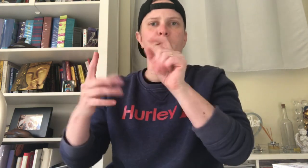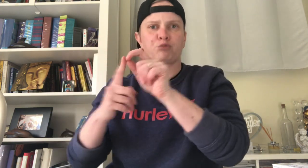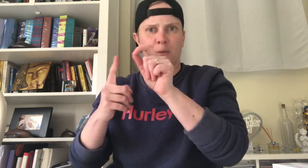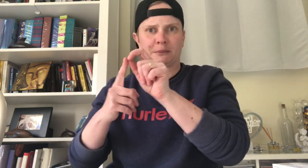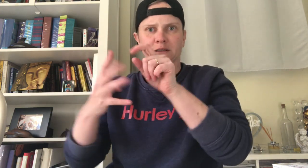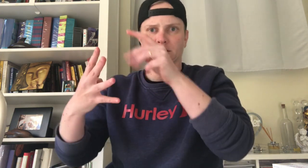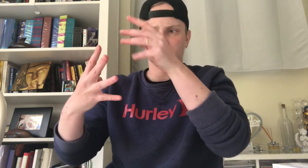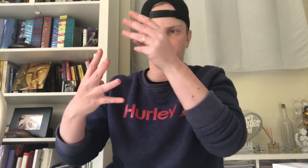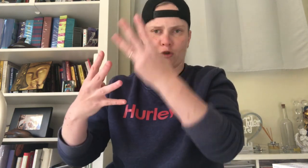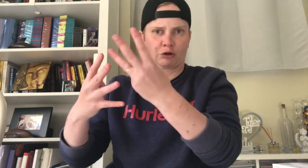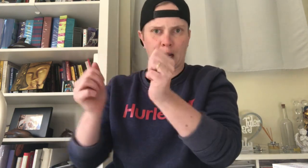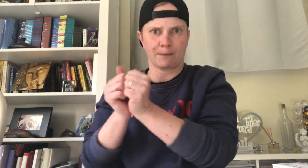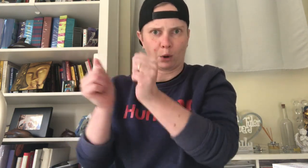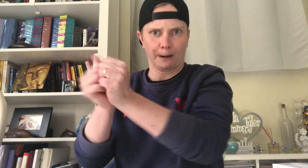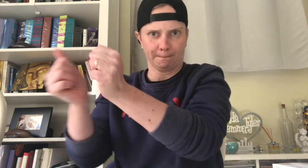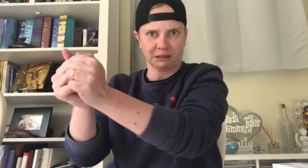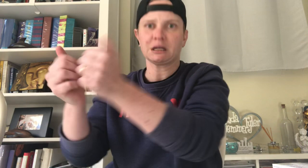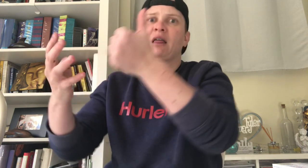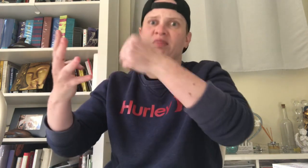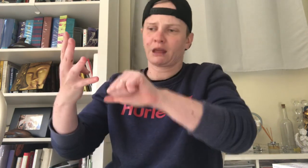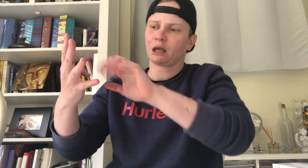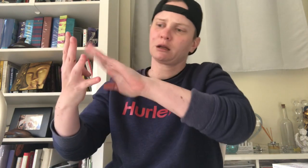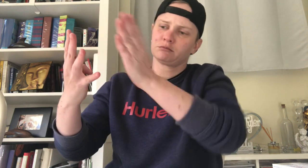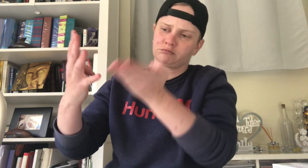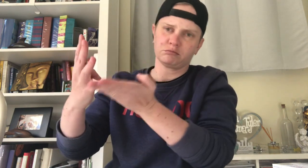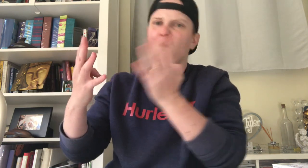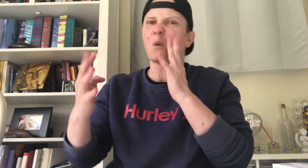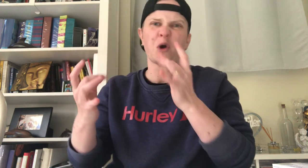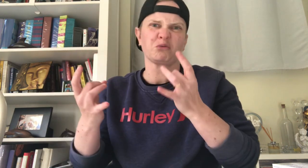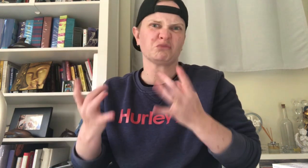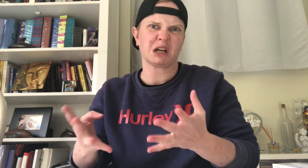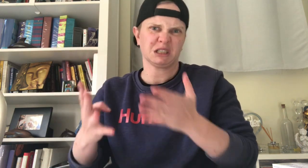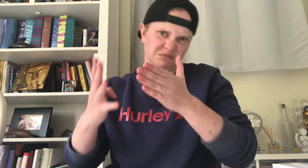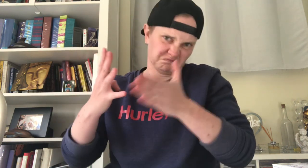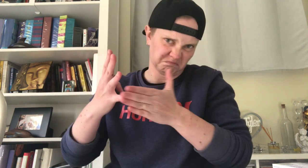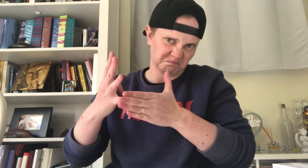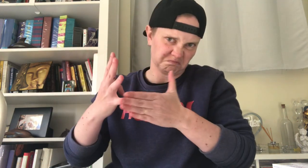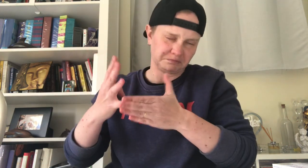three appointments with Primo then on 4th appointment change to Reardon, whenever ready